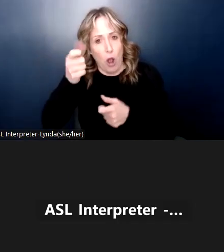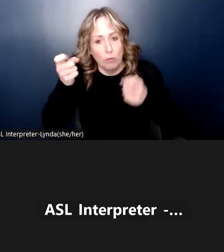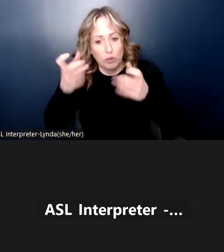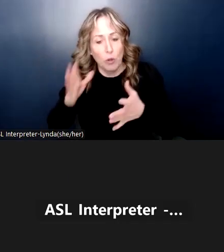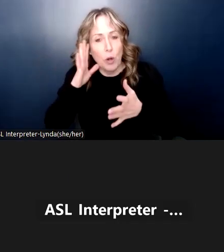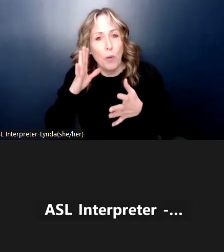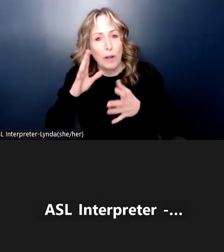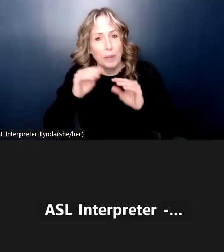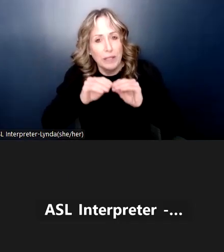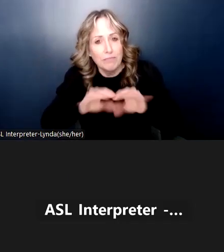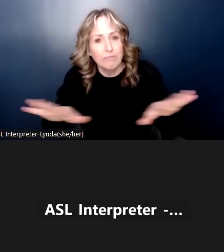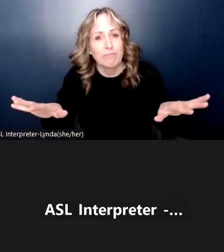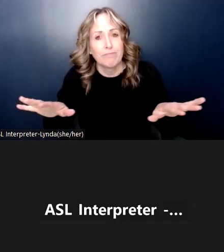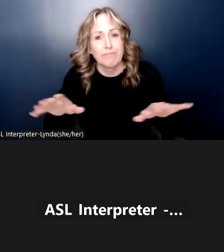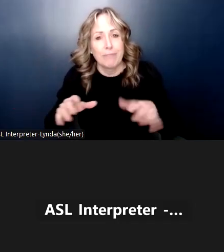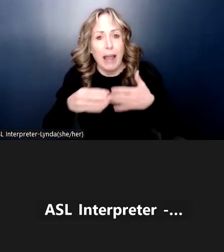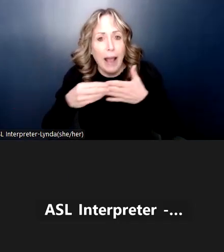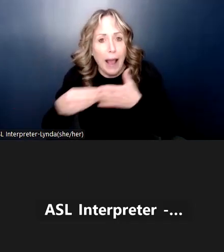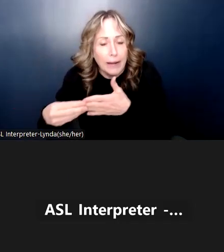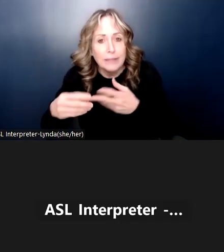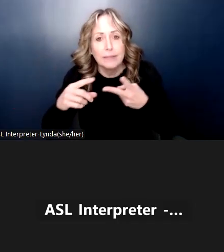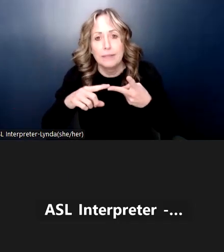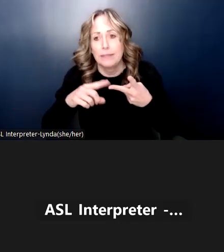Different things about transactions and how we're going to be using that. But.